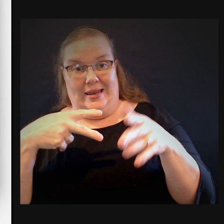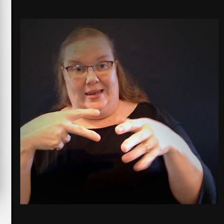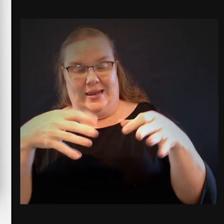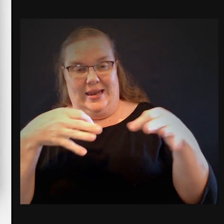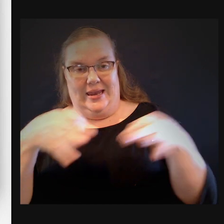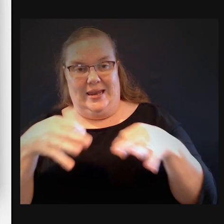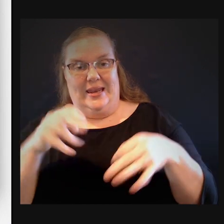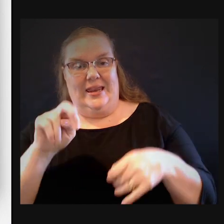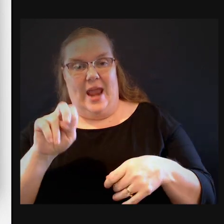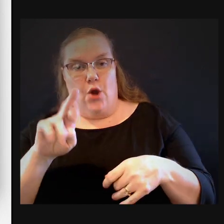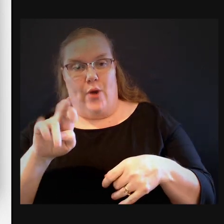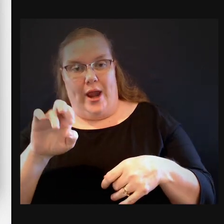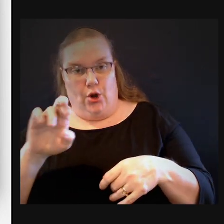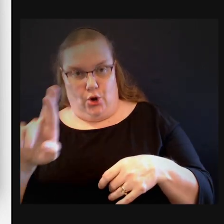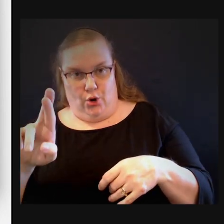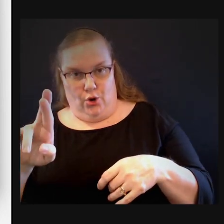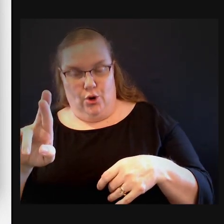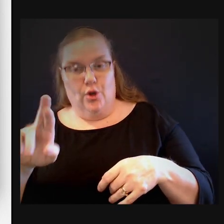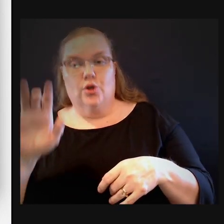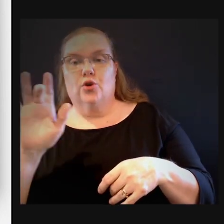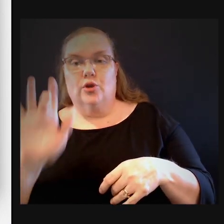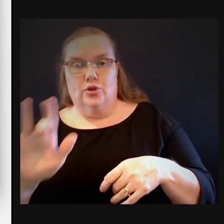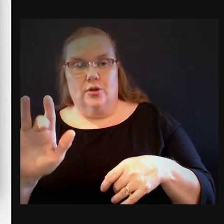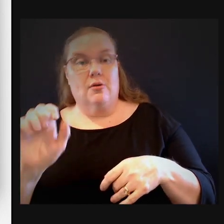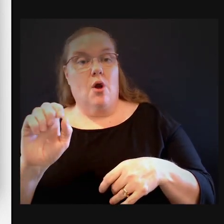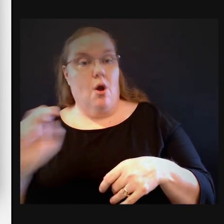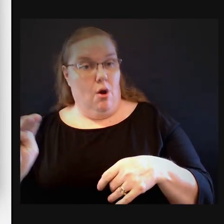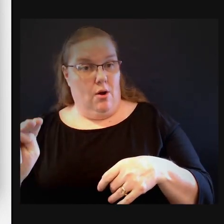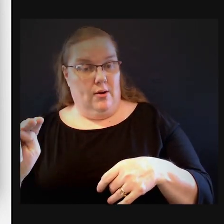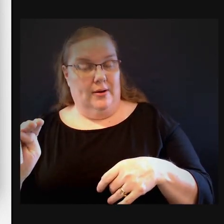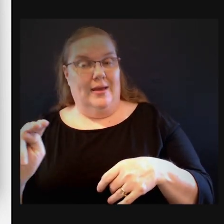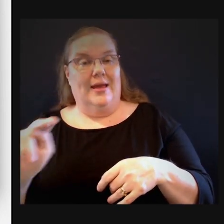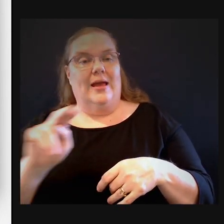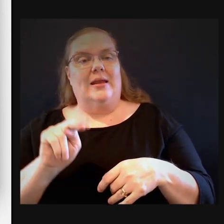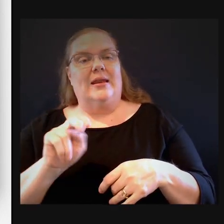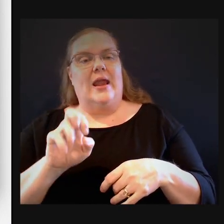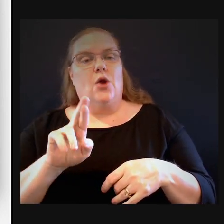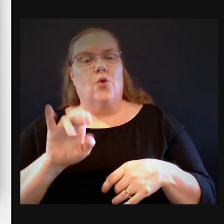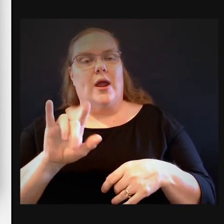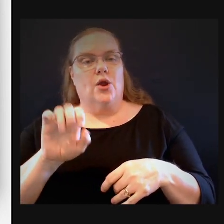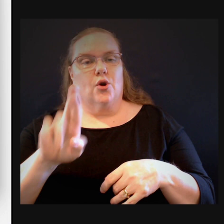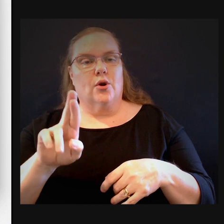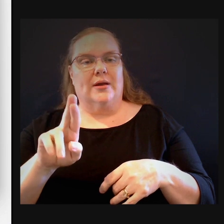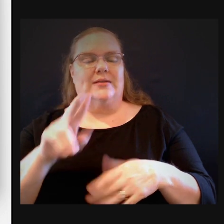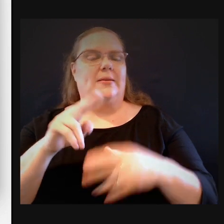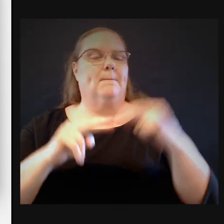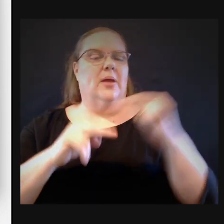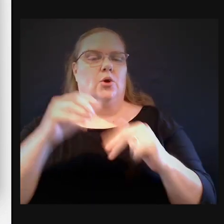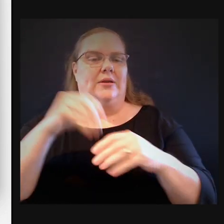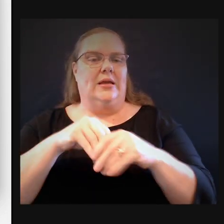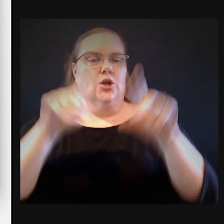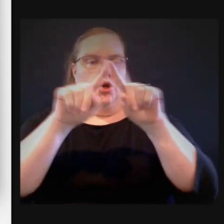And here is where you can turn on Narrator, and Narrator is the built-in screen reader for Windows.